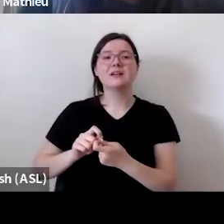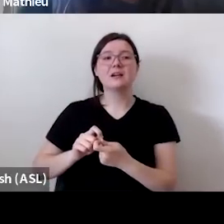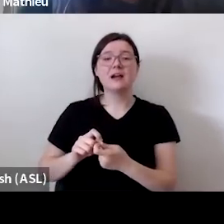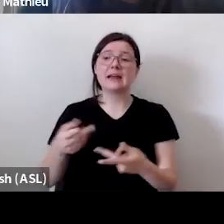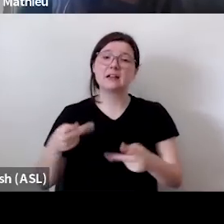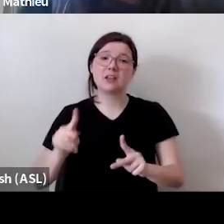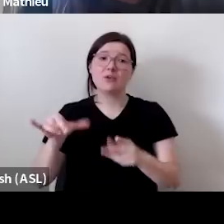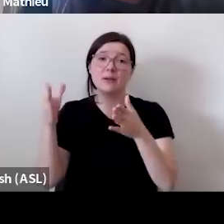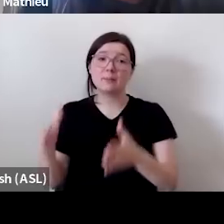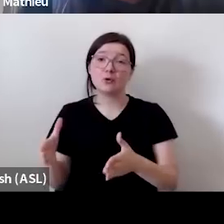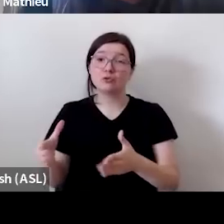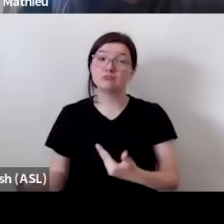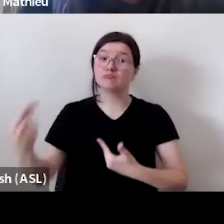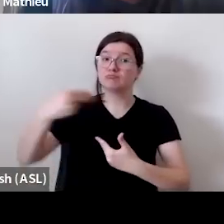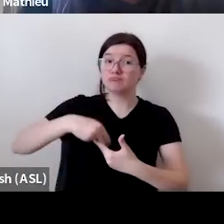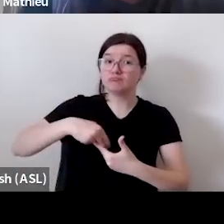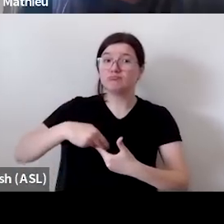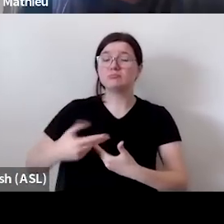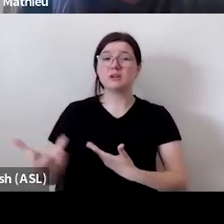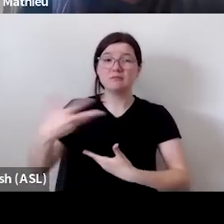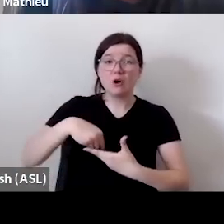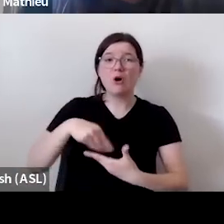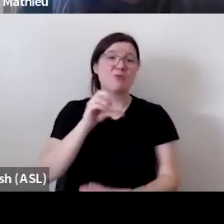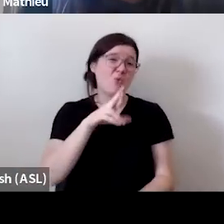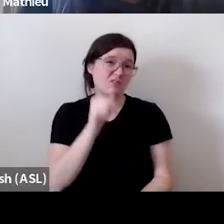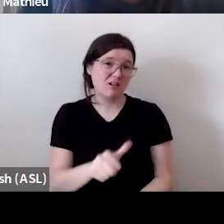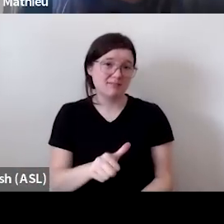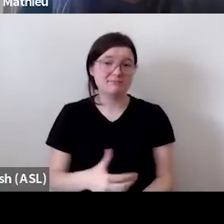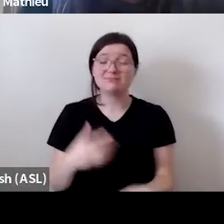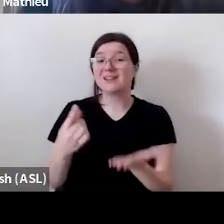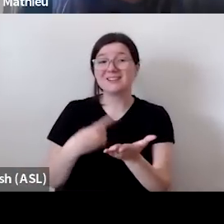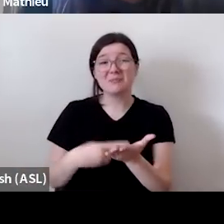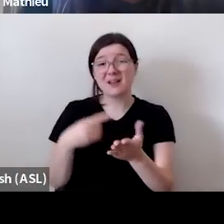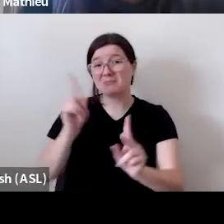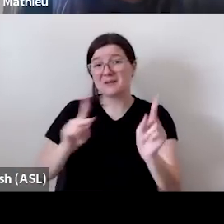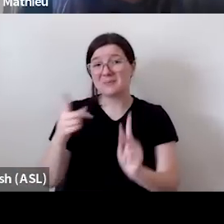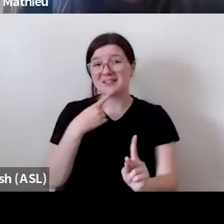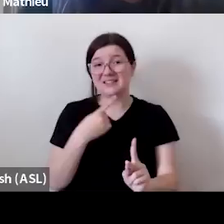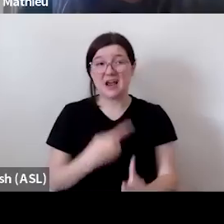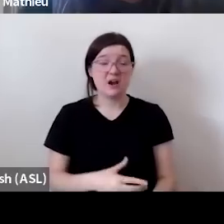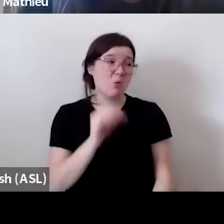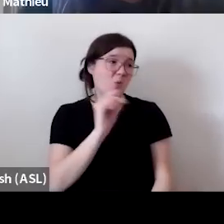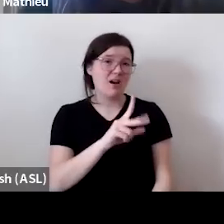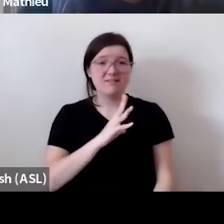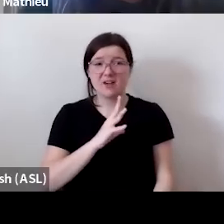I've had people say, okay then if that's the case, I'm, you can do what you need to do and I don't wanna be here. And then they come back later